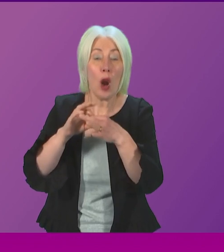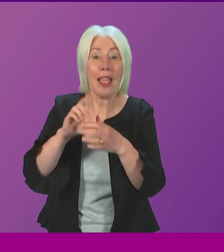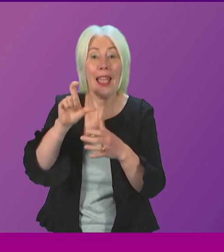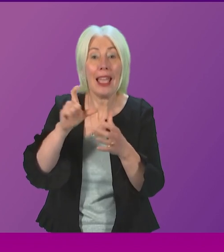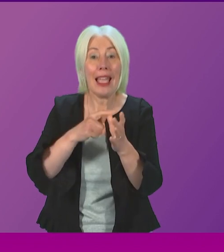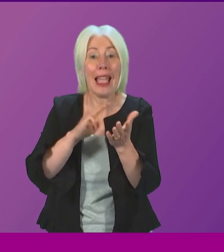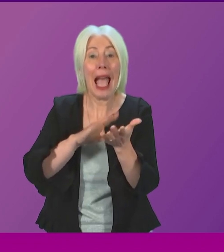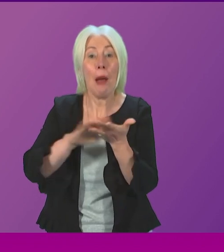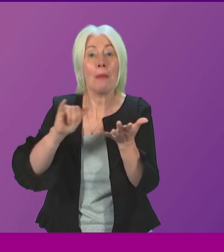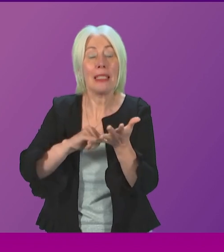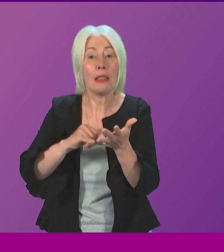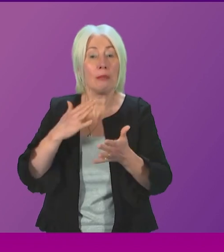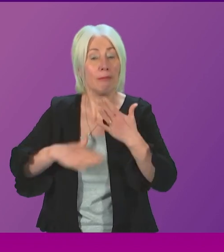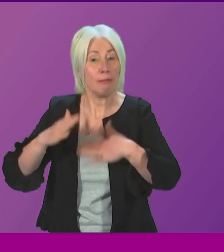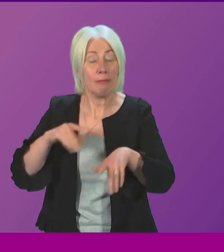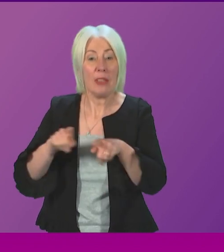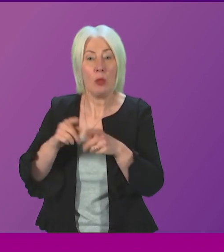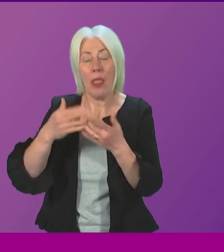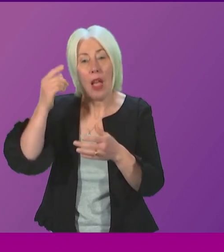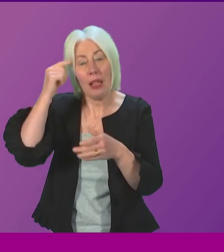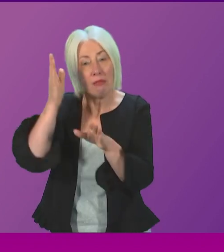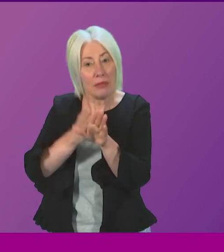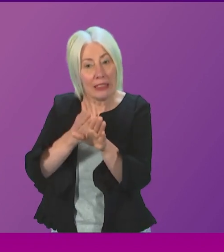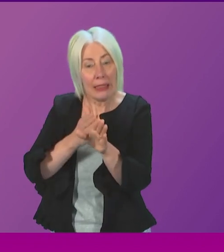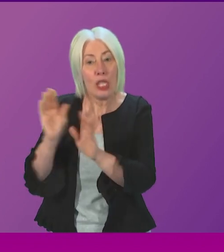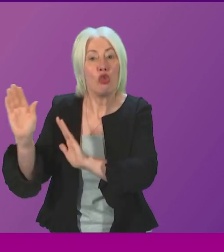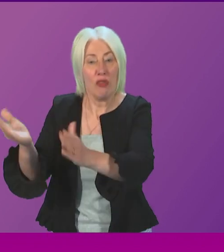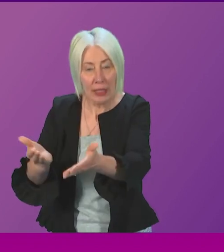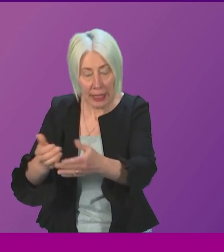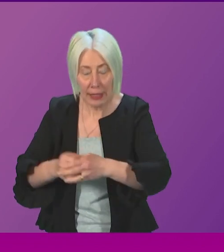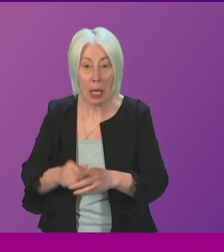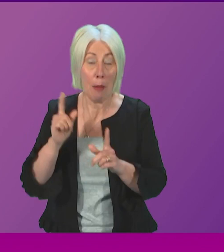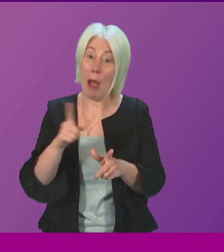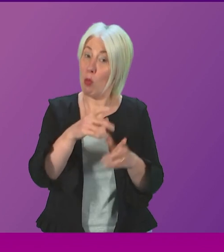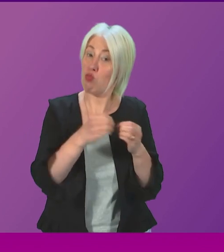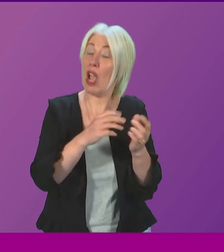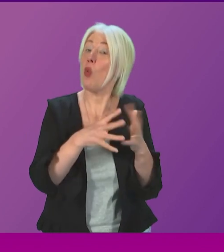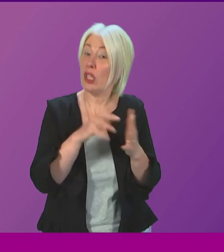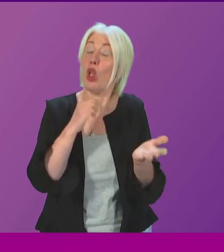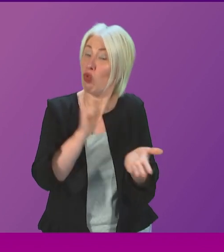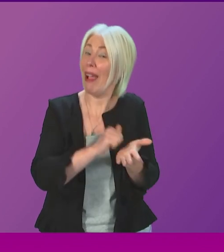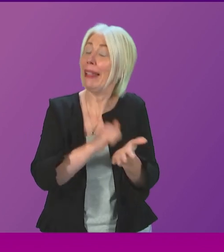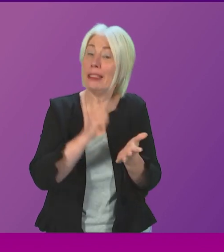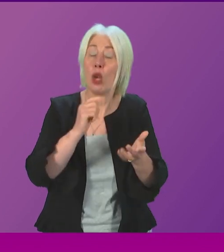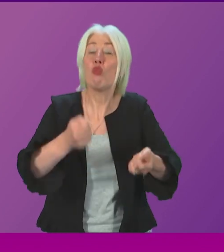services—CAMHS—as well as in psychological services. Notwithstanding that, Brian Whittle is right to raise the issue of the amount of police